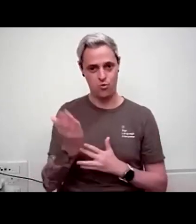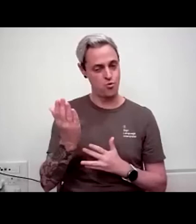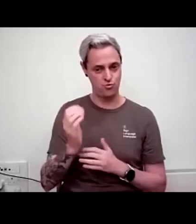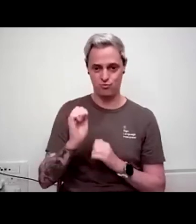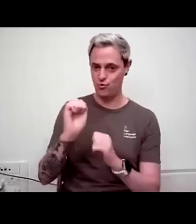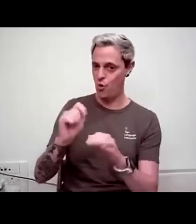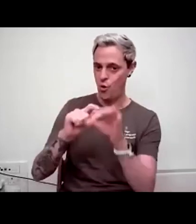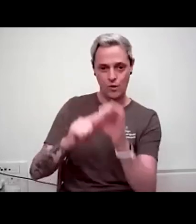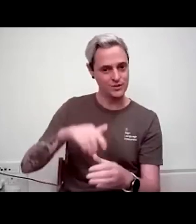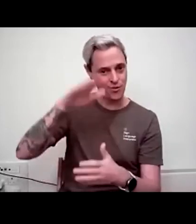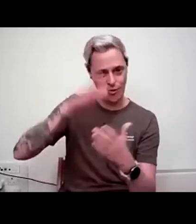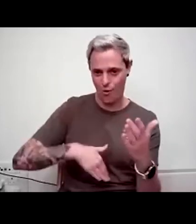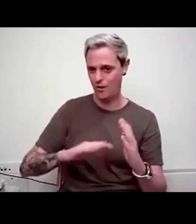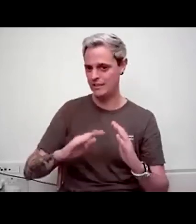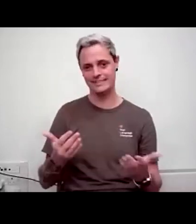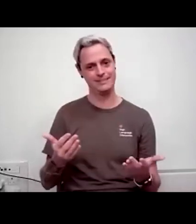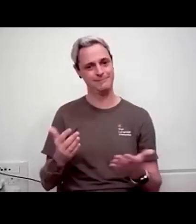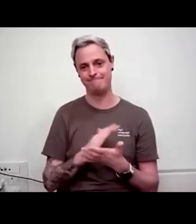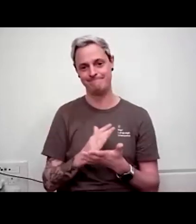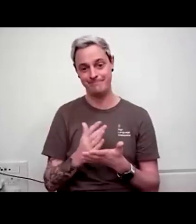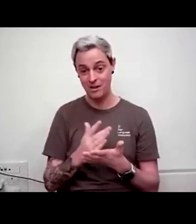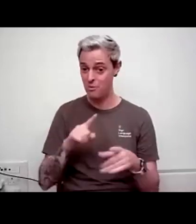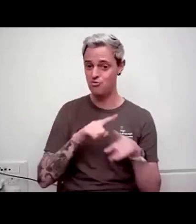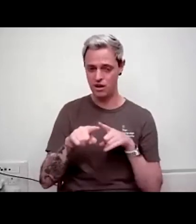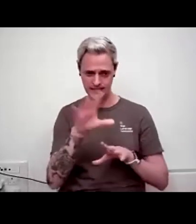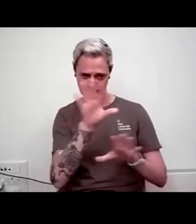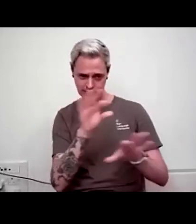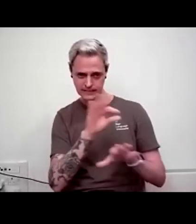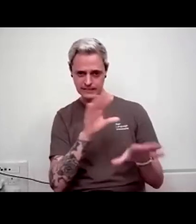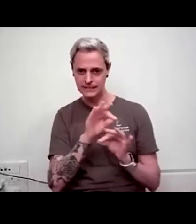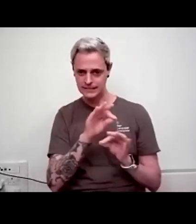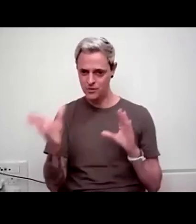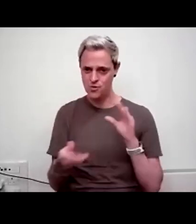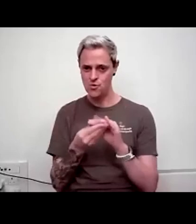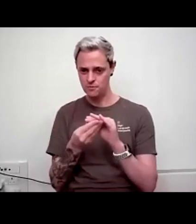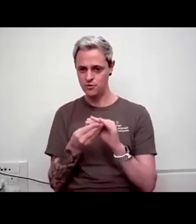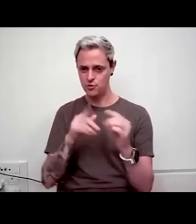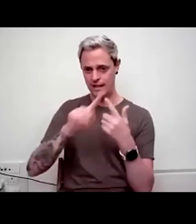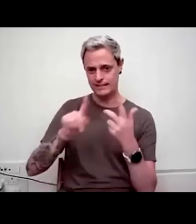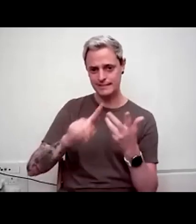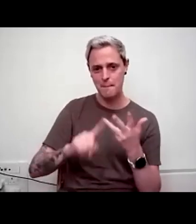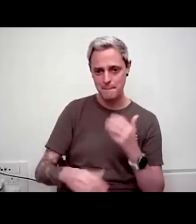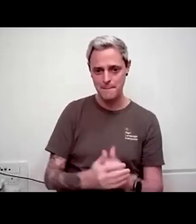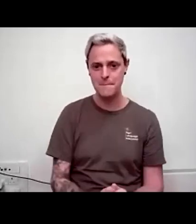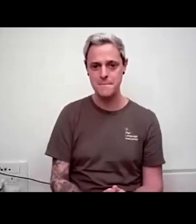but we'll do, we'll do our best to get through, as many as we can.